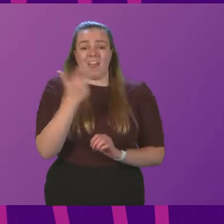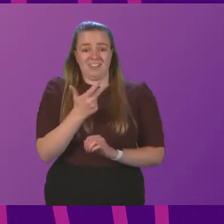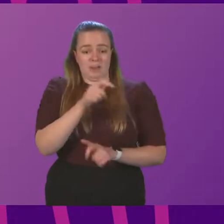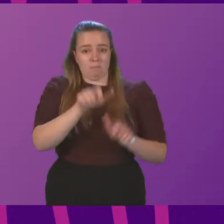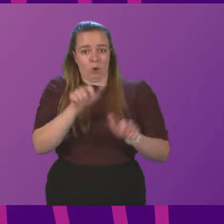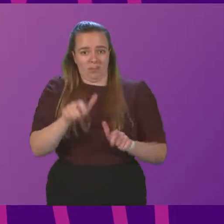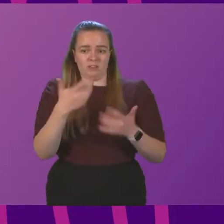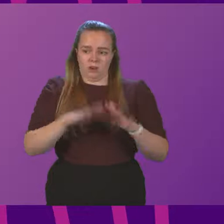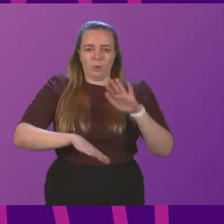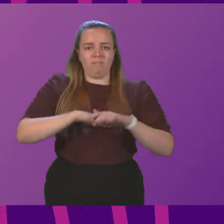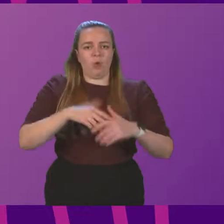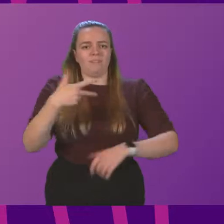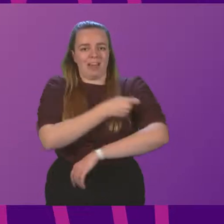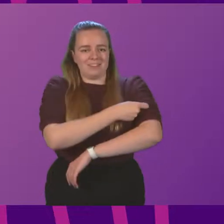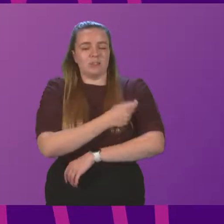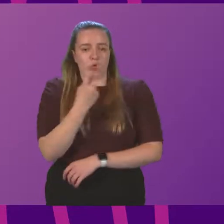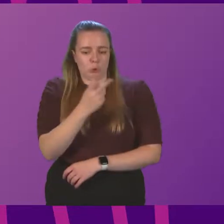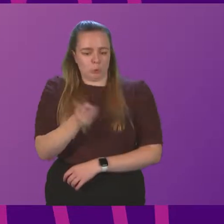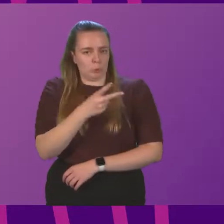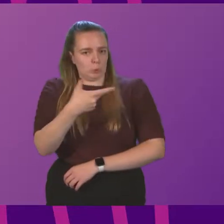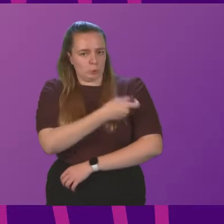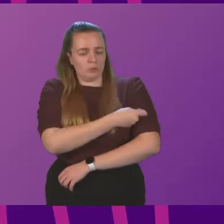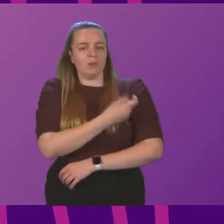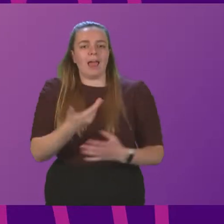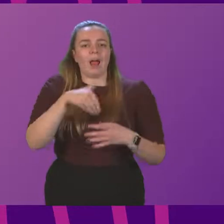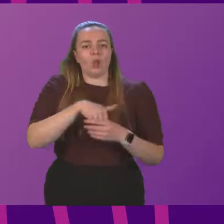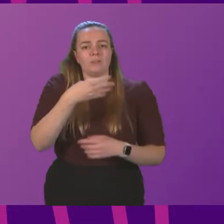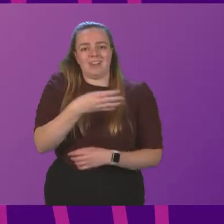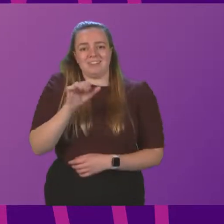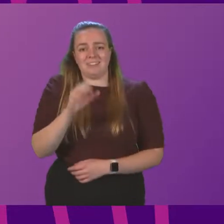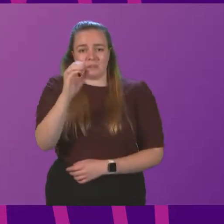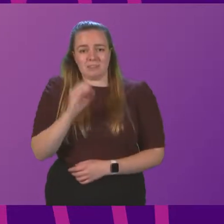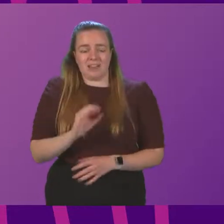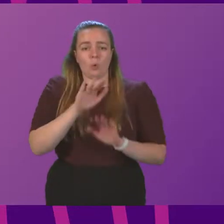is now fully vaccinated with two doses. That includes 96 per cent of over-40s,